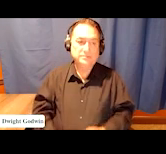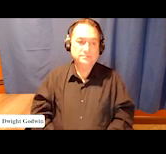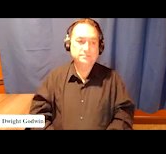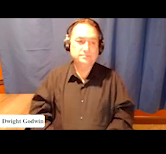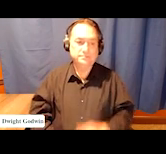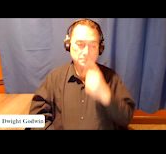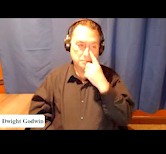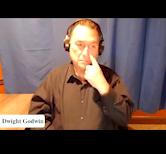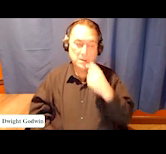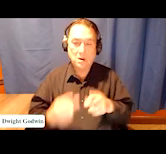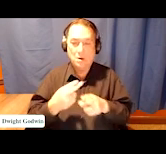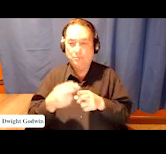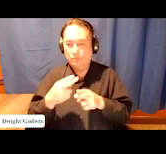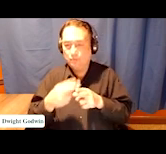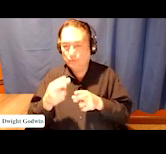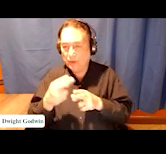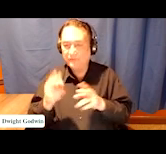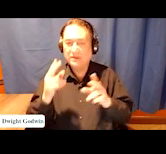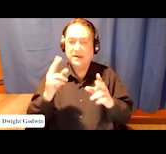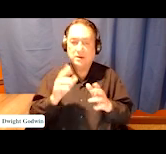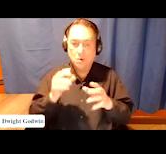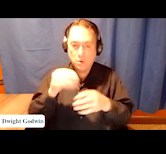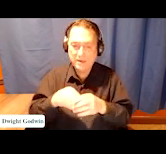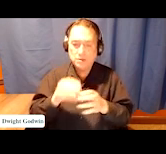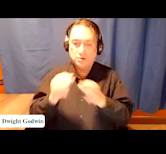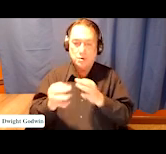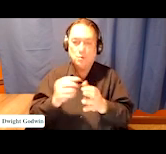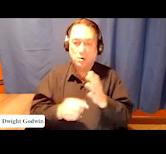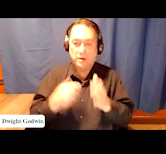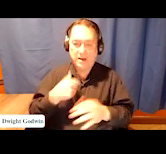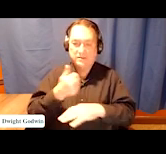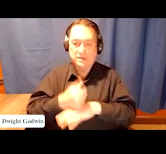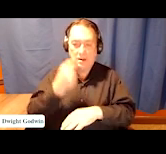I will briefly go into the description of what we have in place for adult co-response.